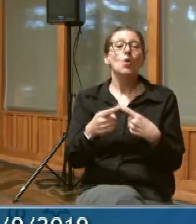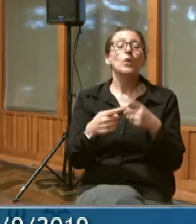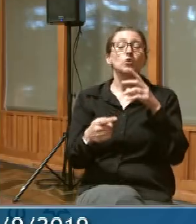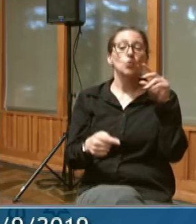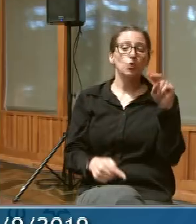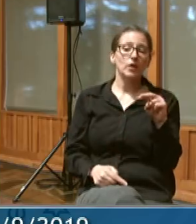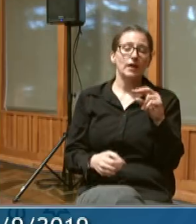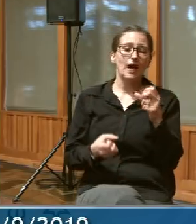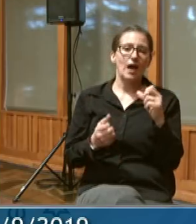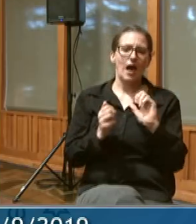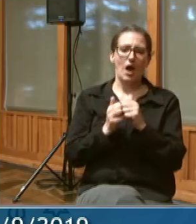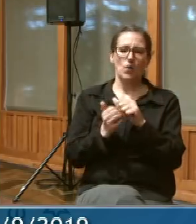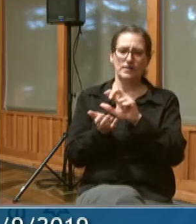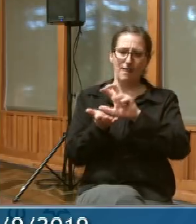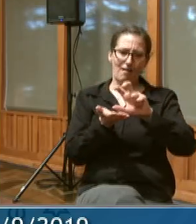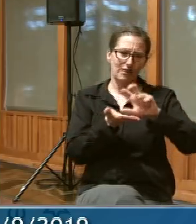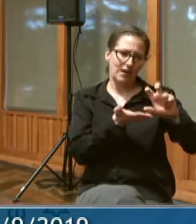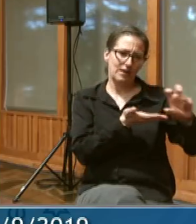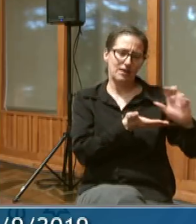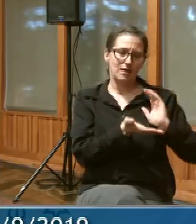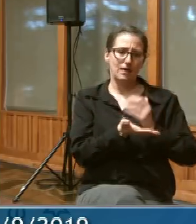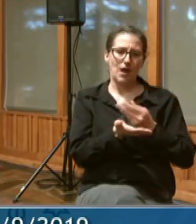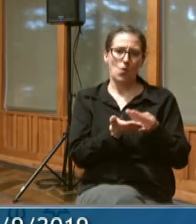MAUL PIECE OF THE PIE TYPICALLY. 12% GENERAL FUND DISCRETIONARY.